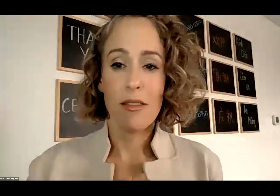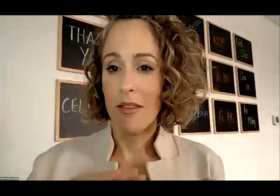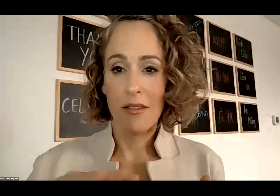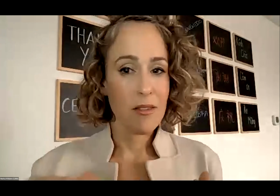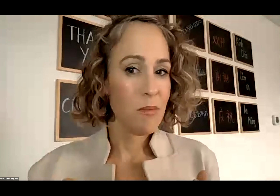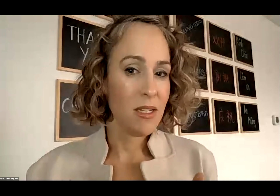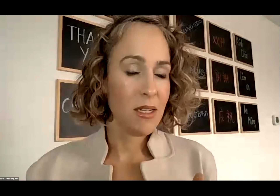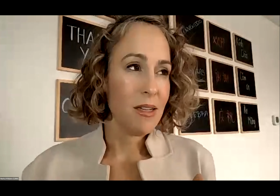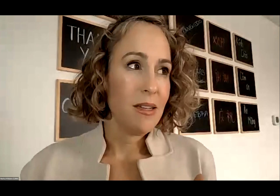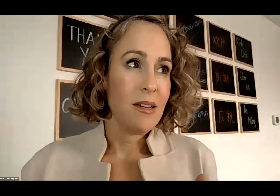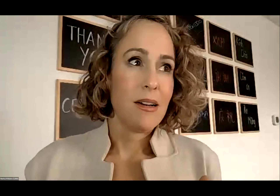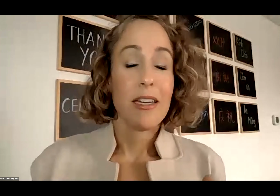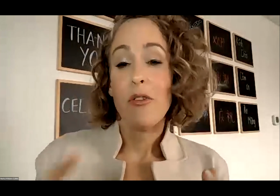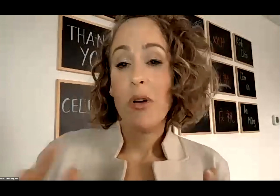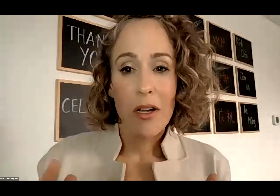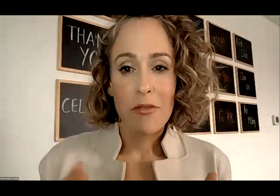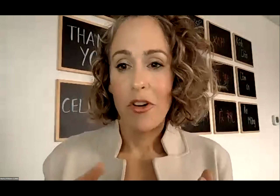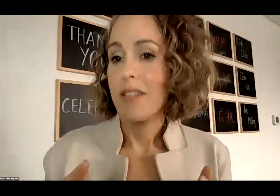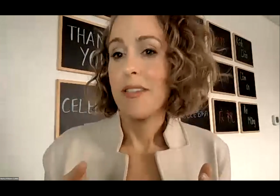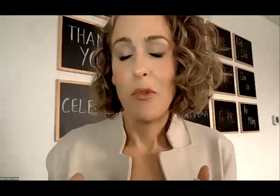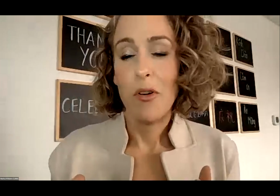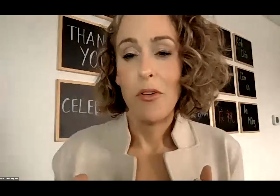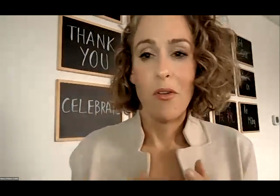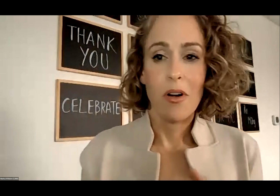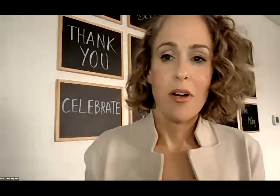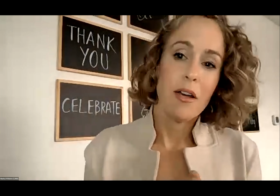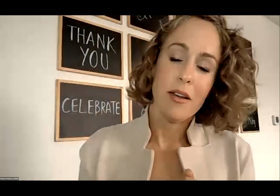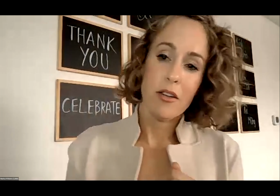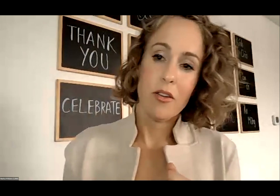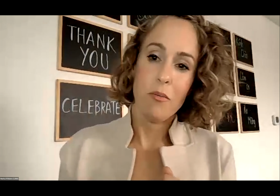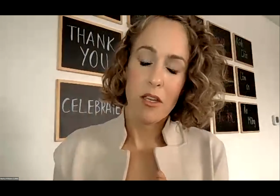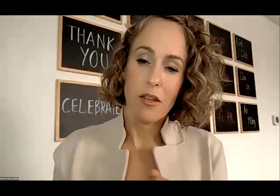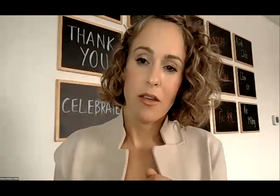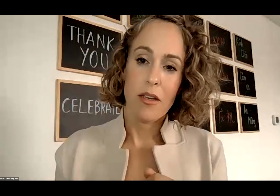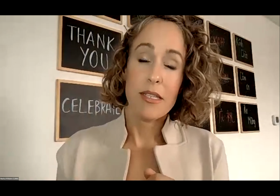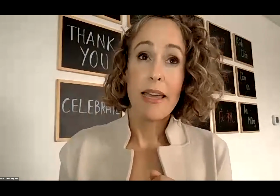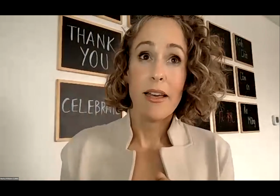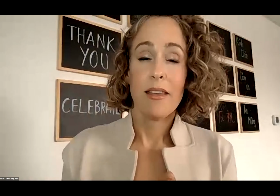and that they speak, Kinyarwanda, for example, or it could be a dialect